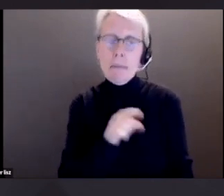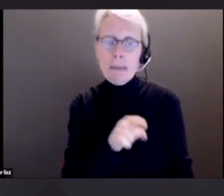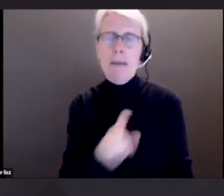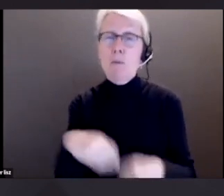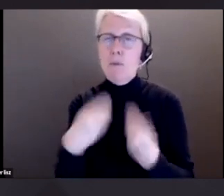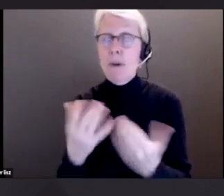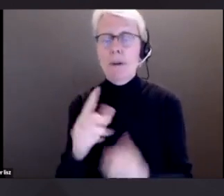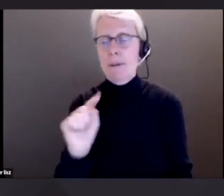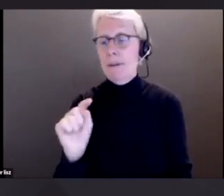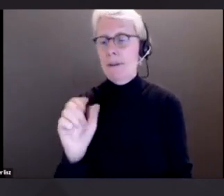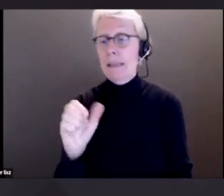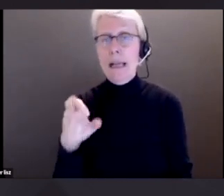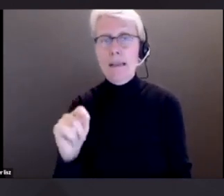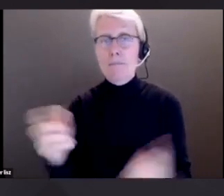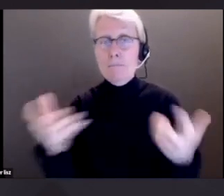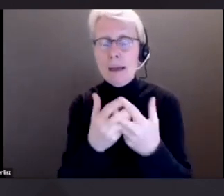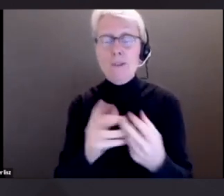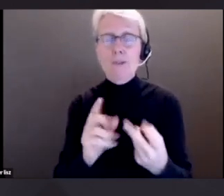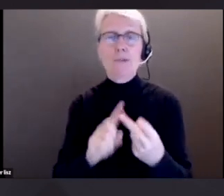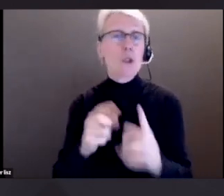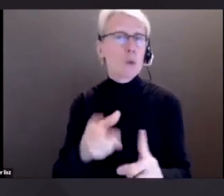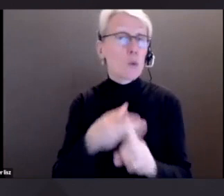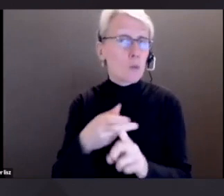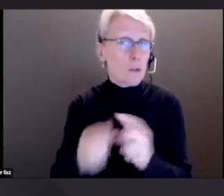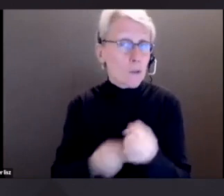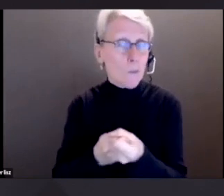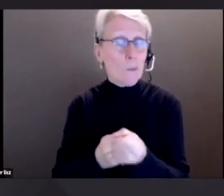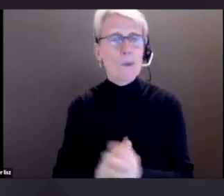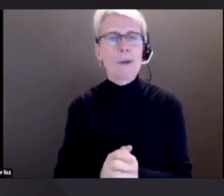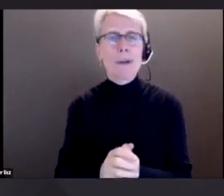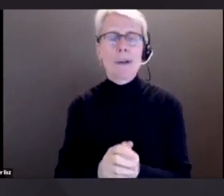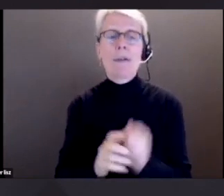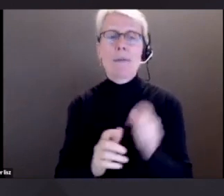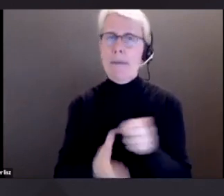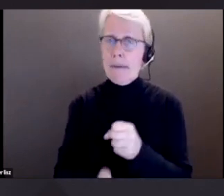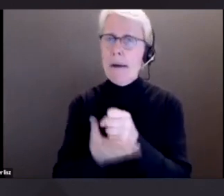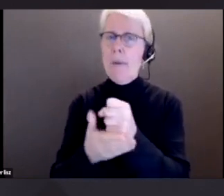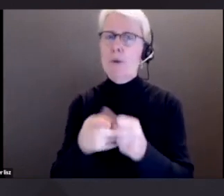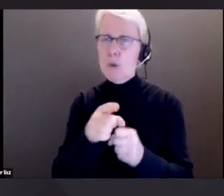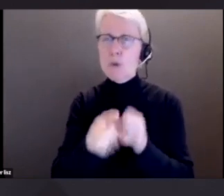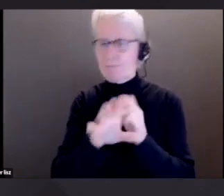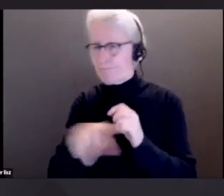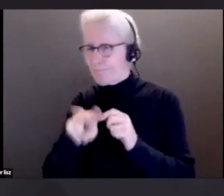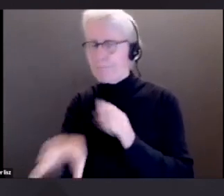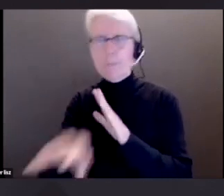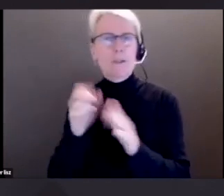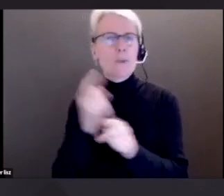ensuring that you find the right candidate for the job. They can provide valuable support during the hiring process